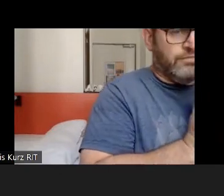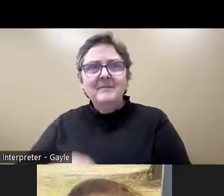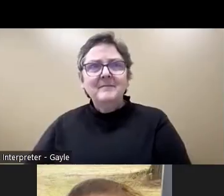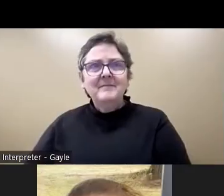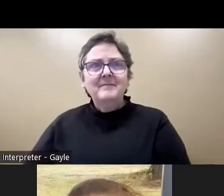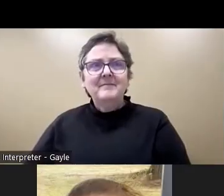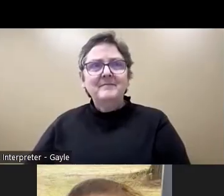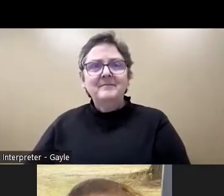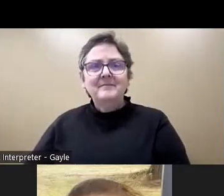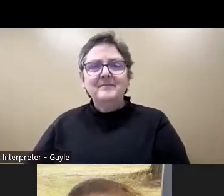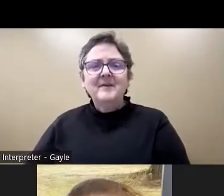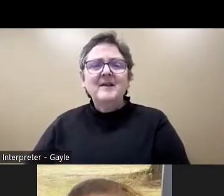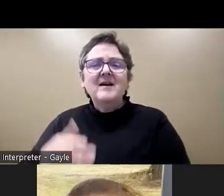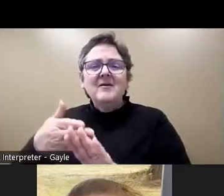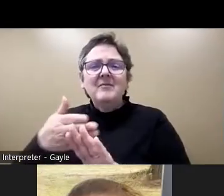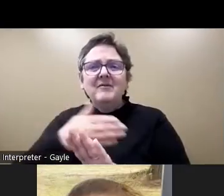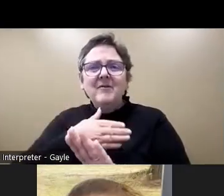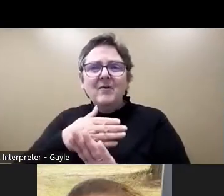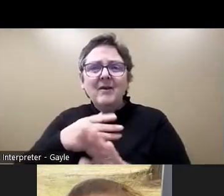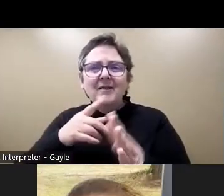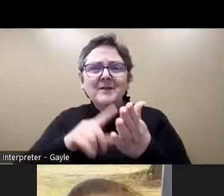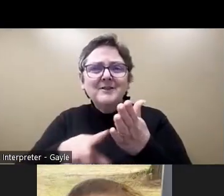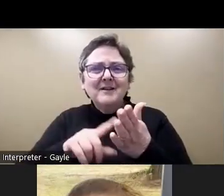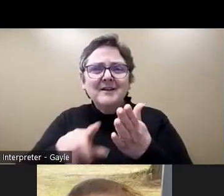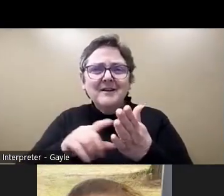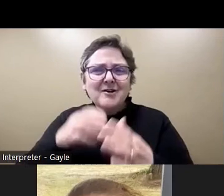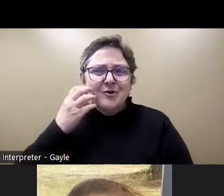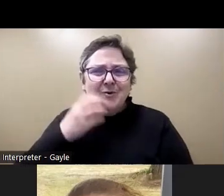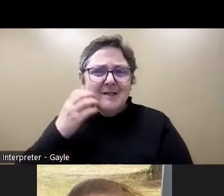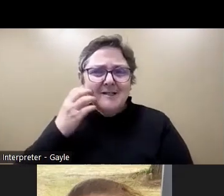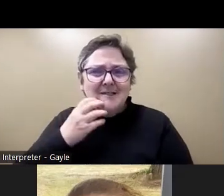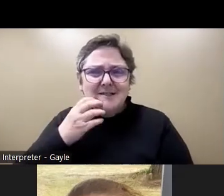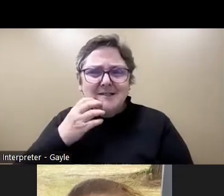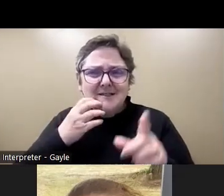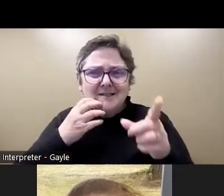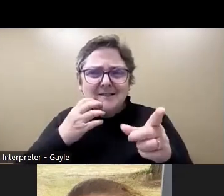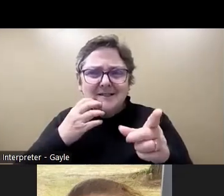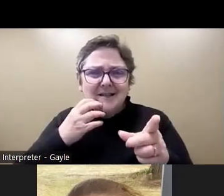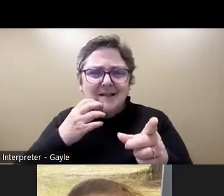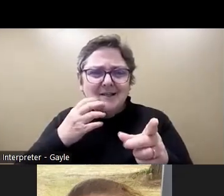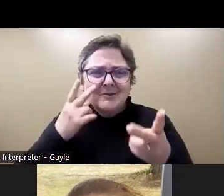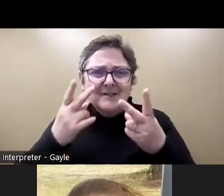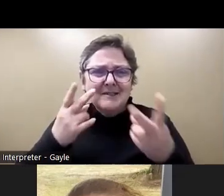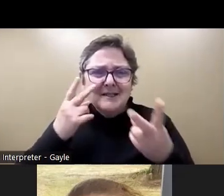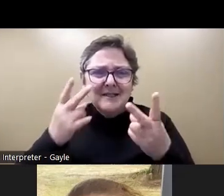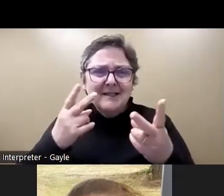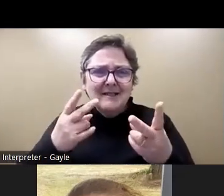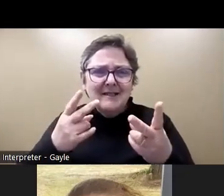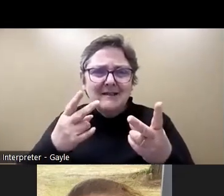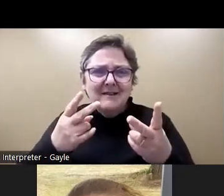Just, before we move on, is everything okay with the interpretation video? Can everyone see?